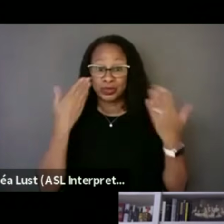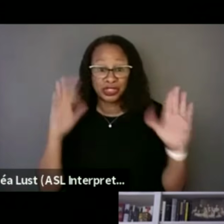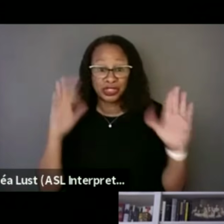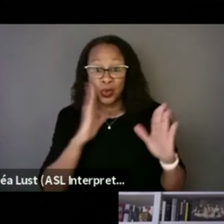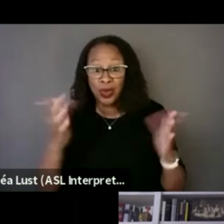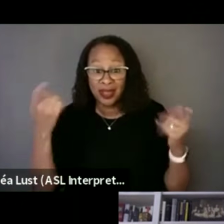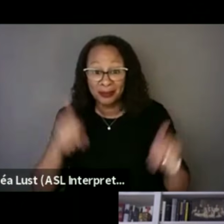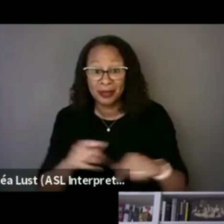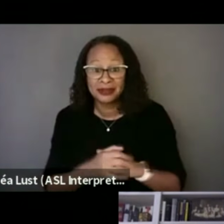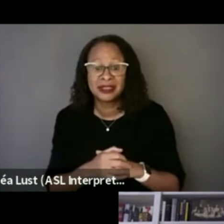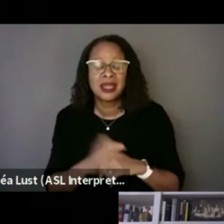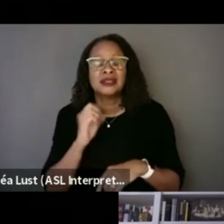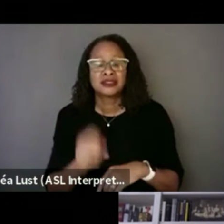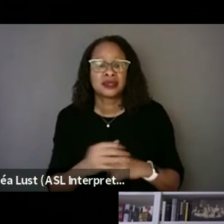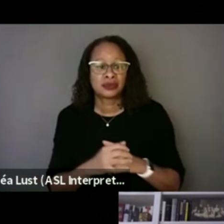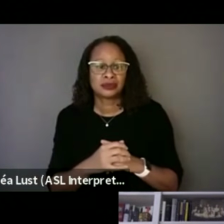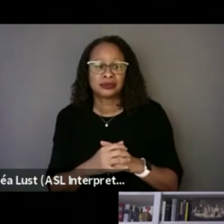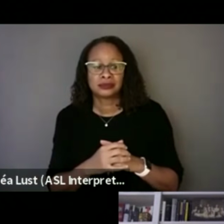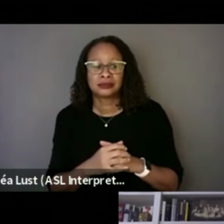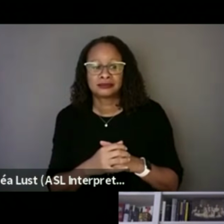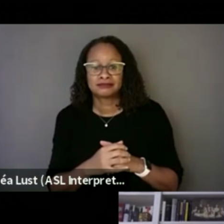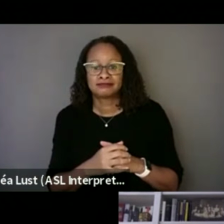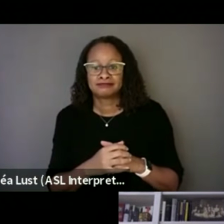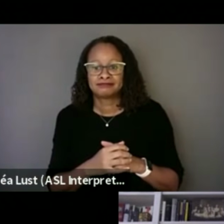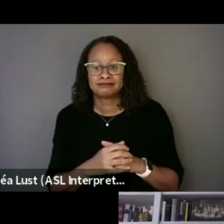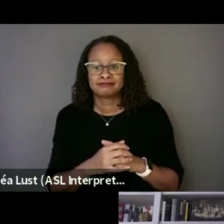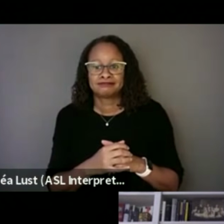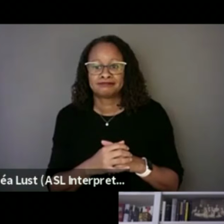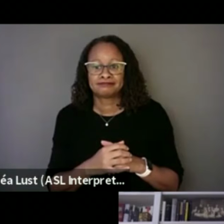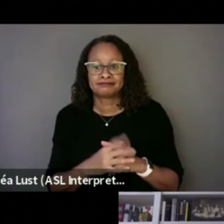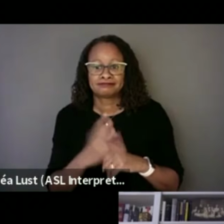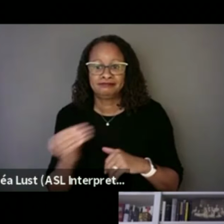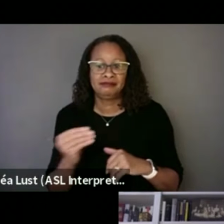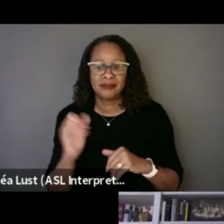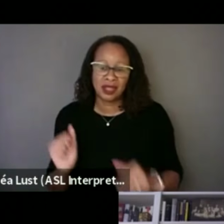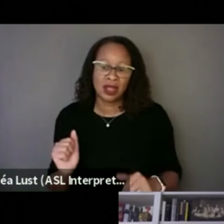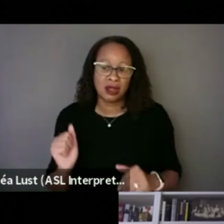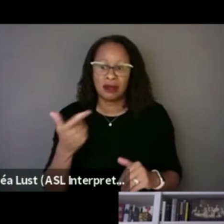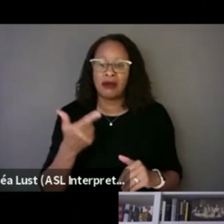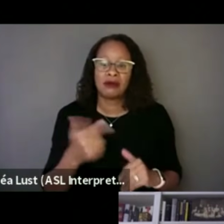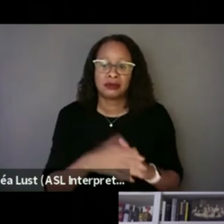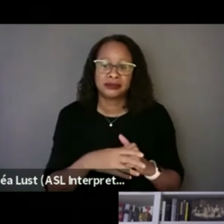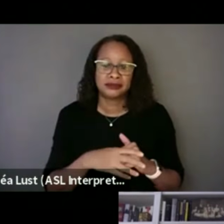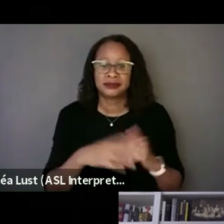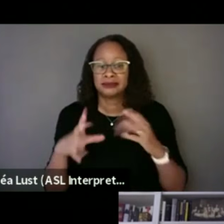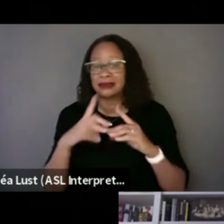You know, so it was, it was... And, you know, we, it's an all, I mean, not to answer more questions than you've asked,